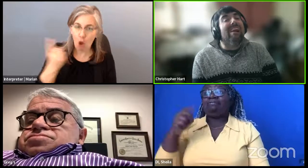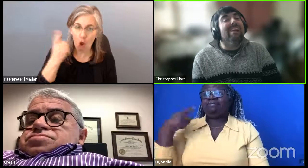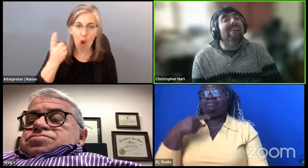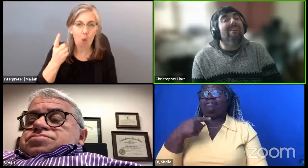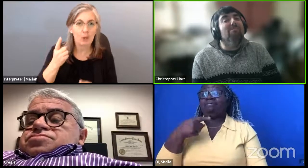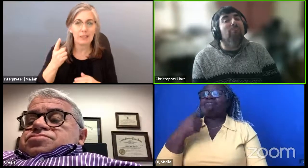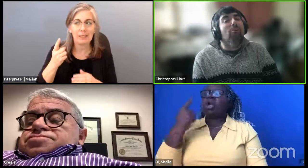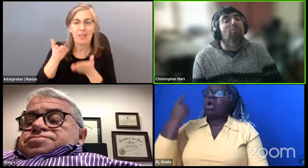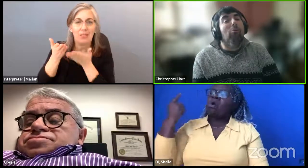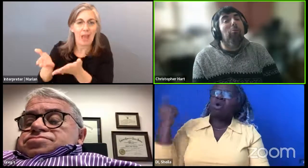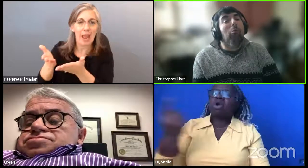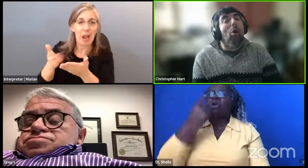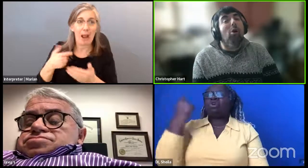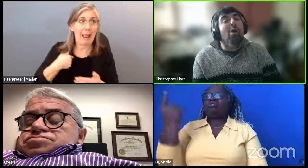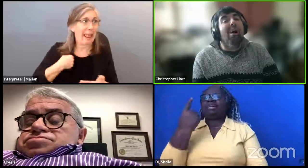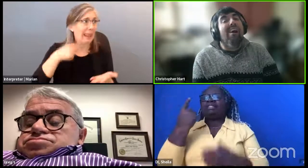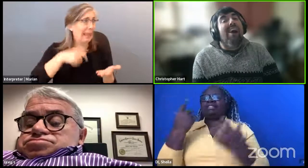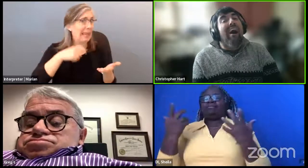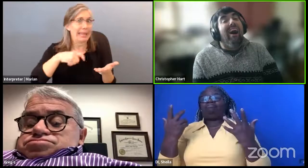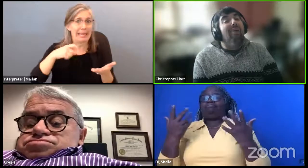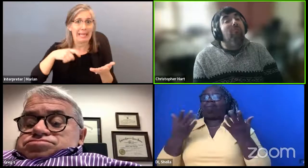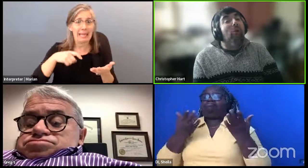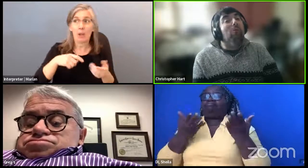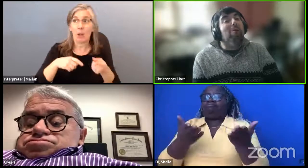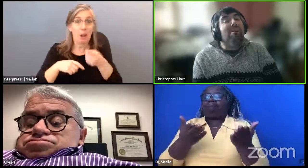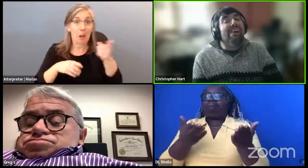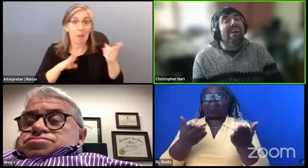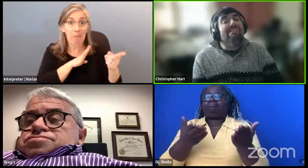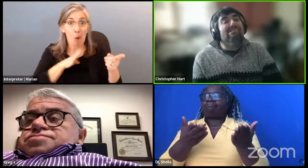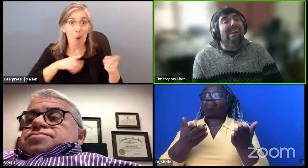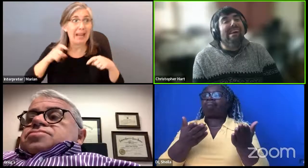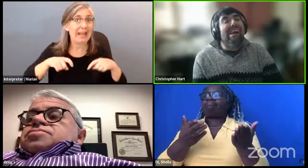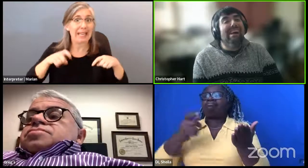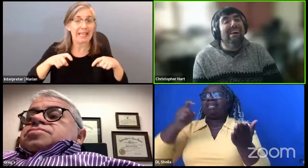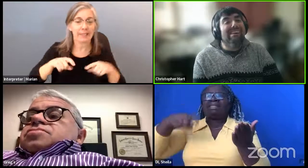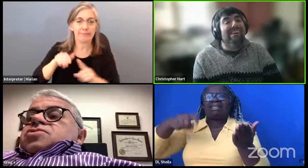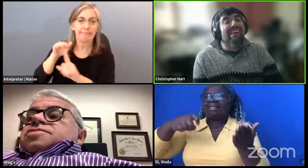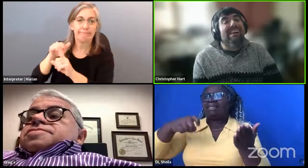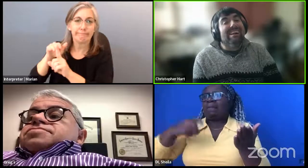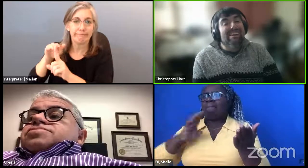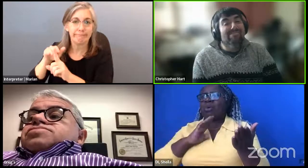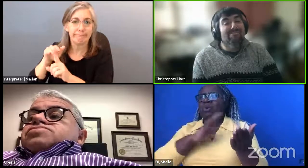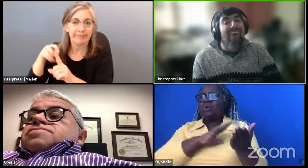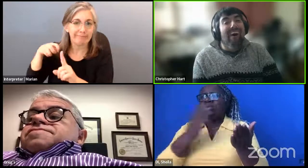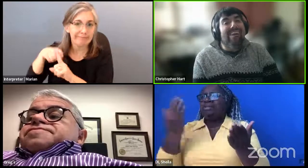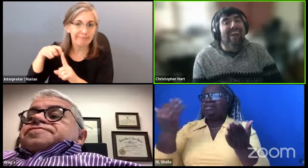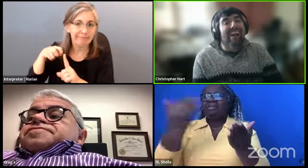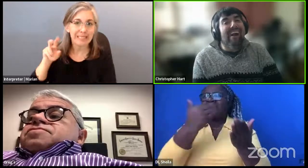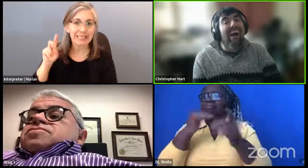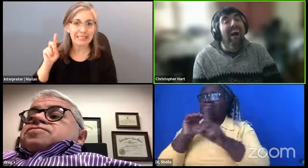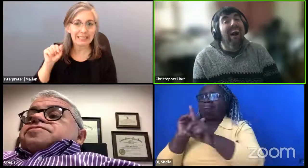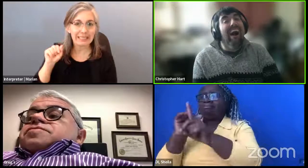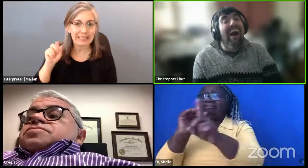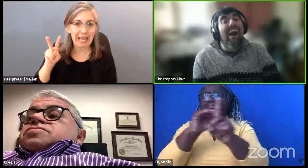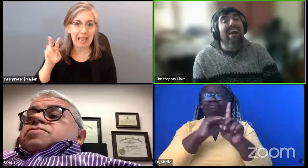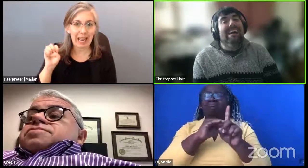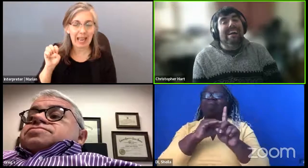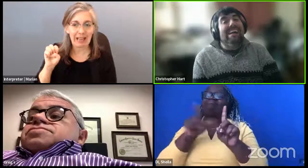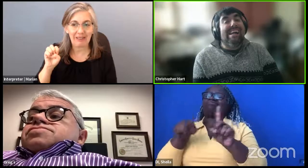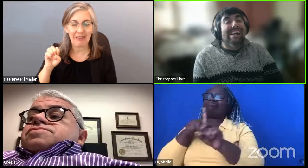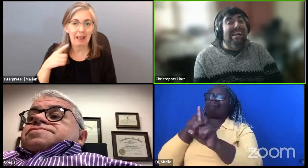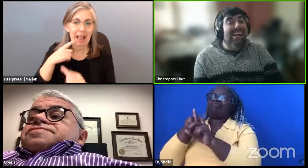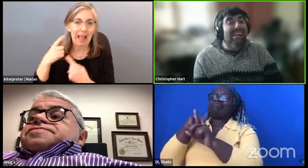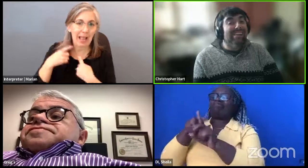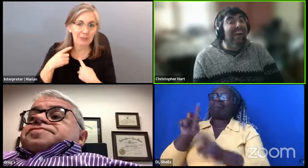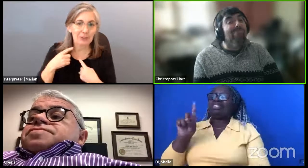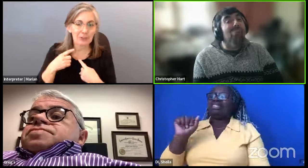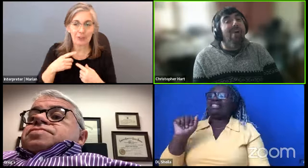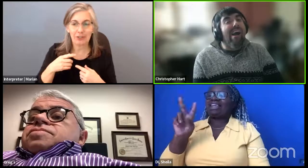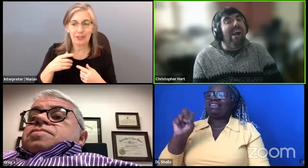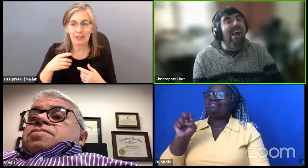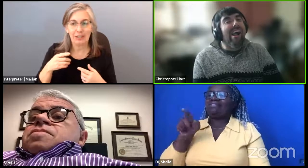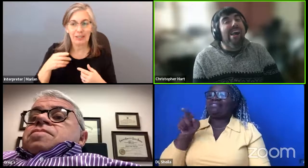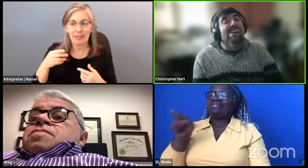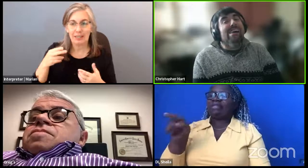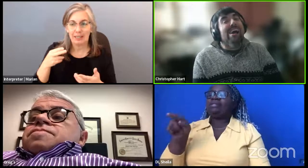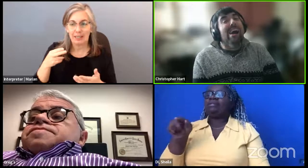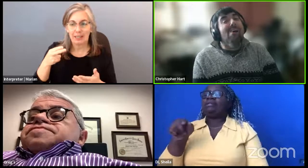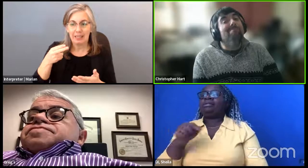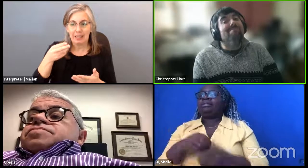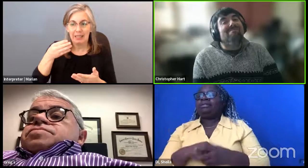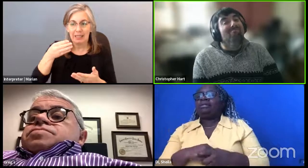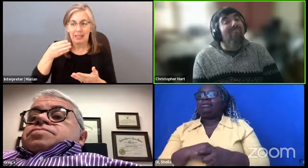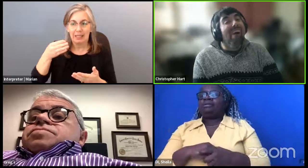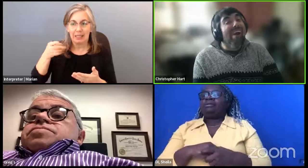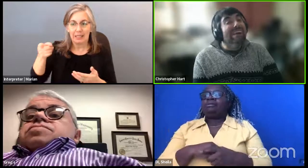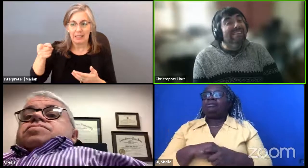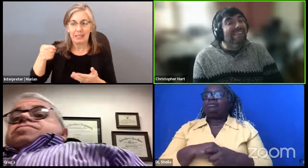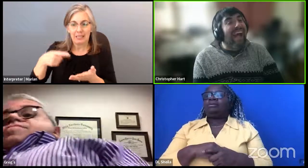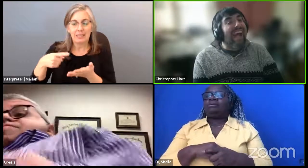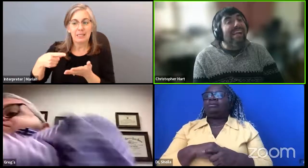If you all don't know, Dave was always the go-to for the Board when we did trainings